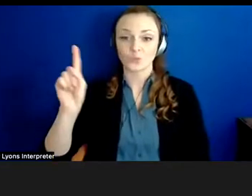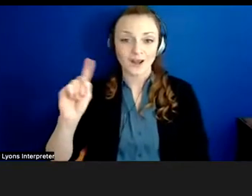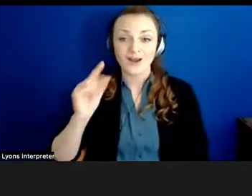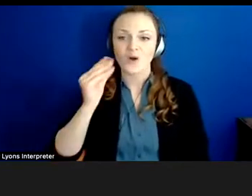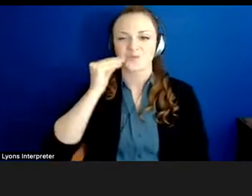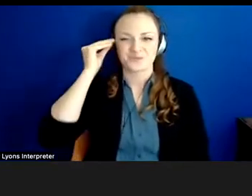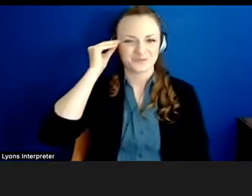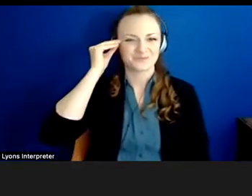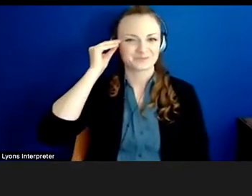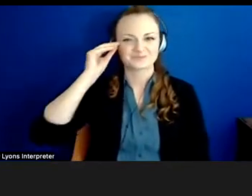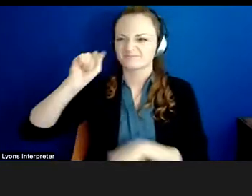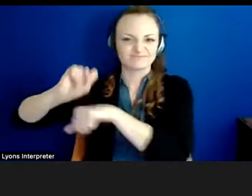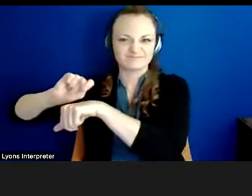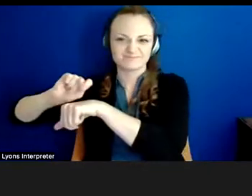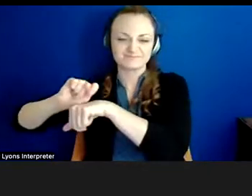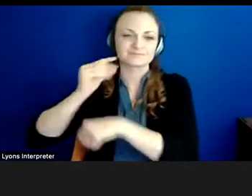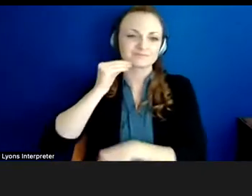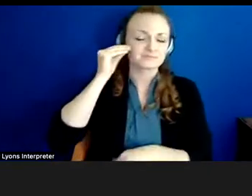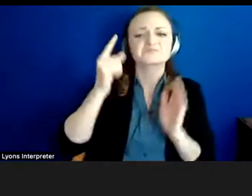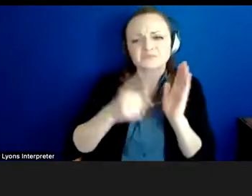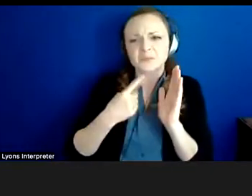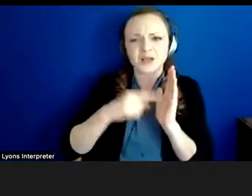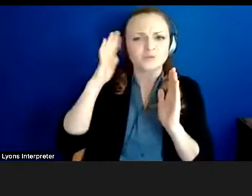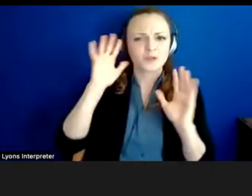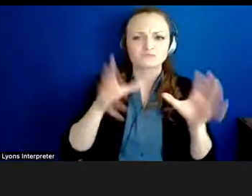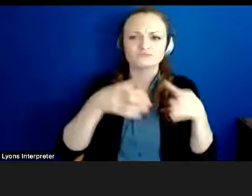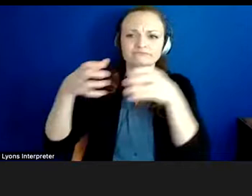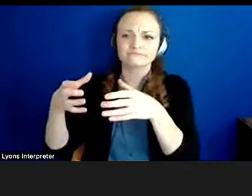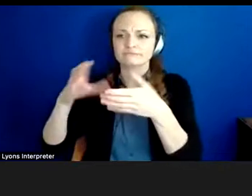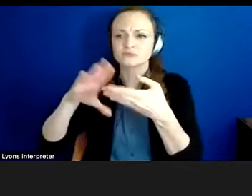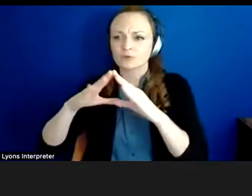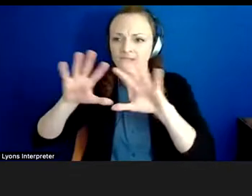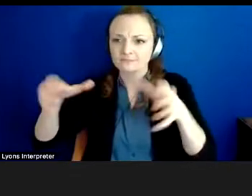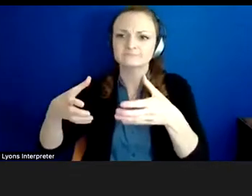satyr or a community. Passover that'll take place on one of the later nights of Passovers